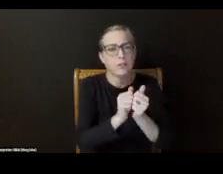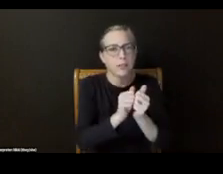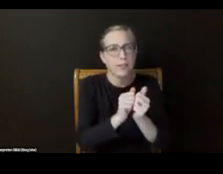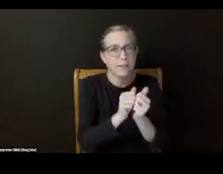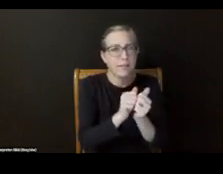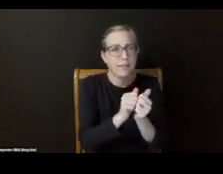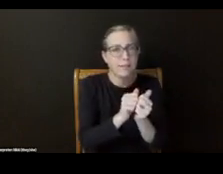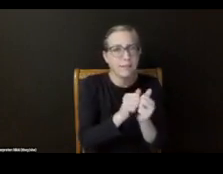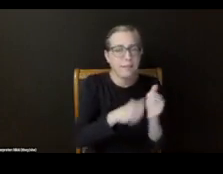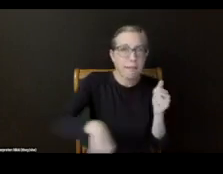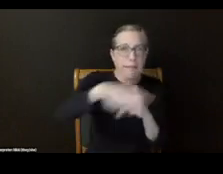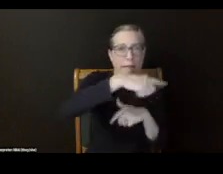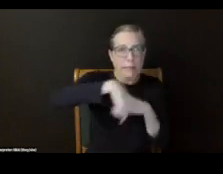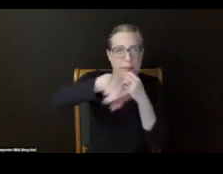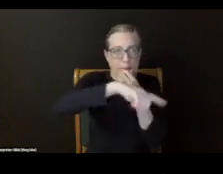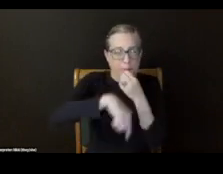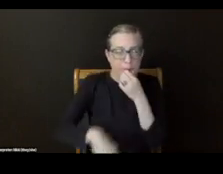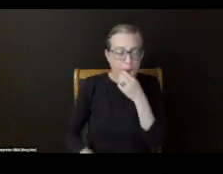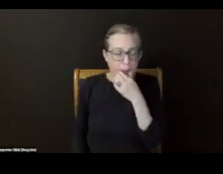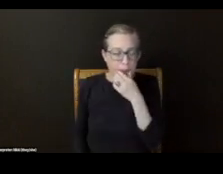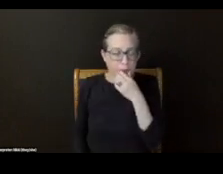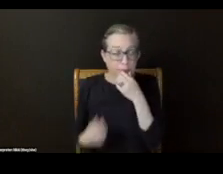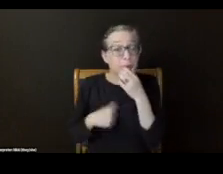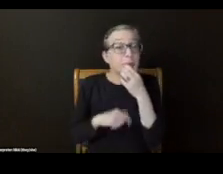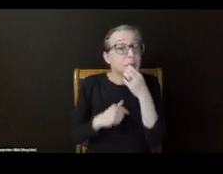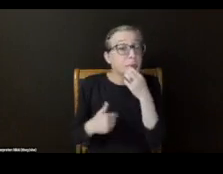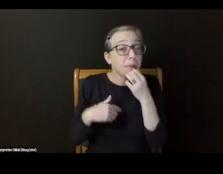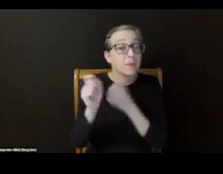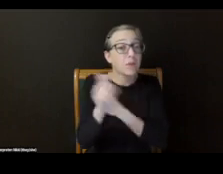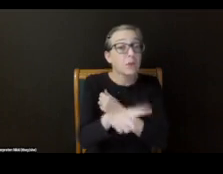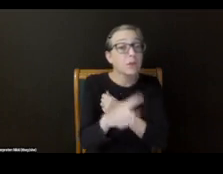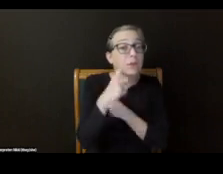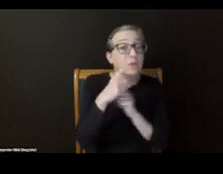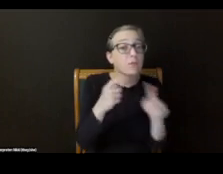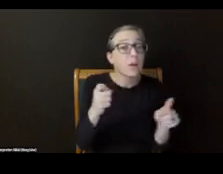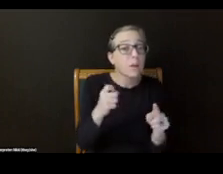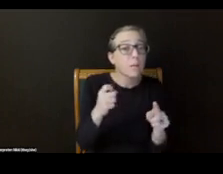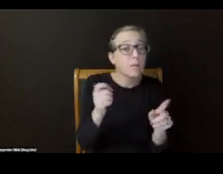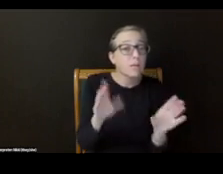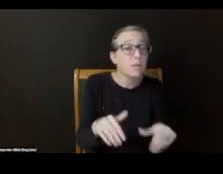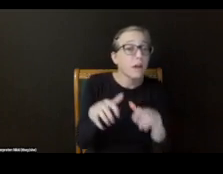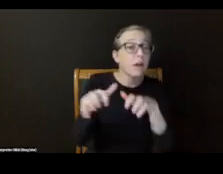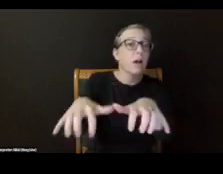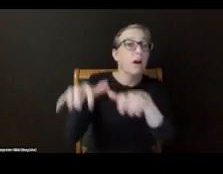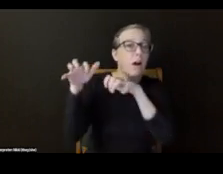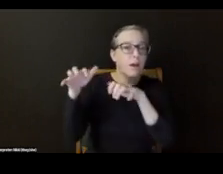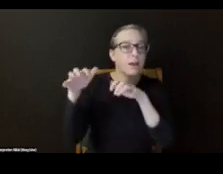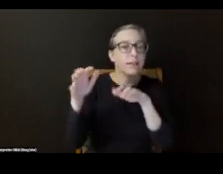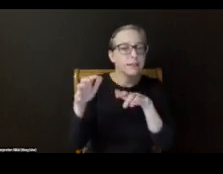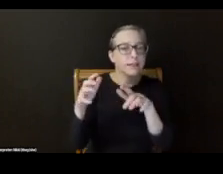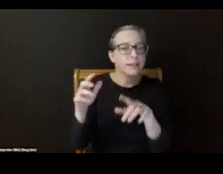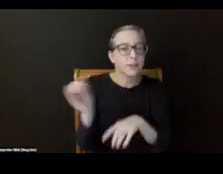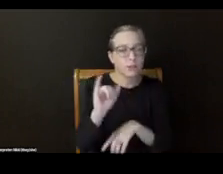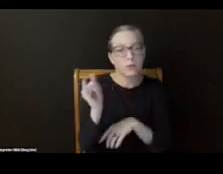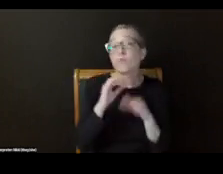Actually, we have a question coming from the audience as well. You know, similar to that, I wonder,